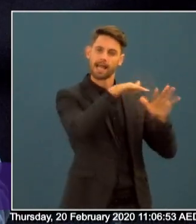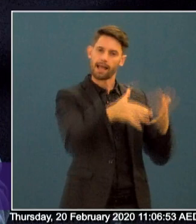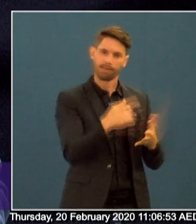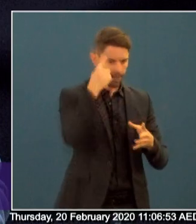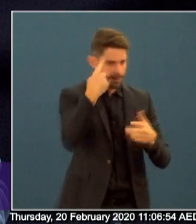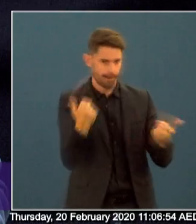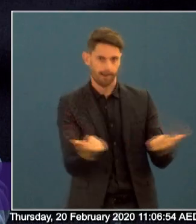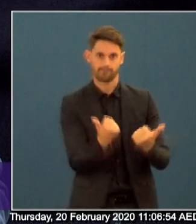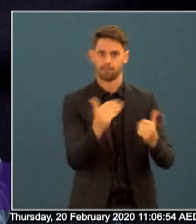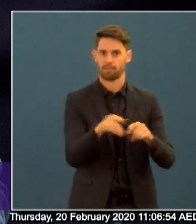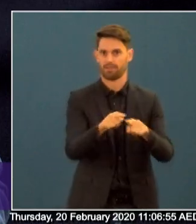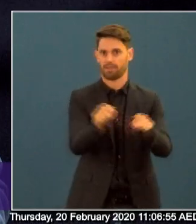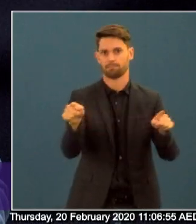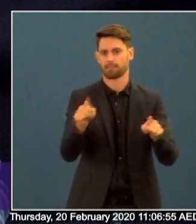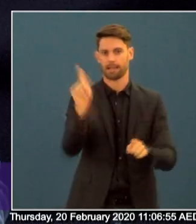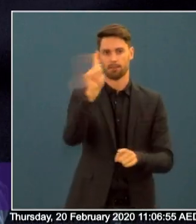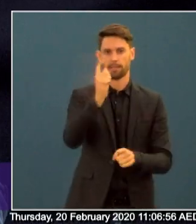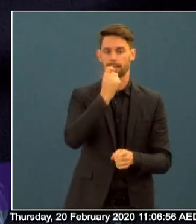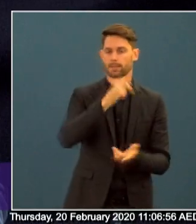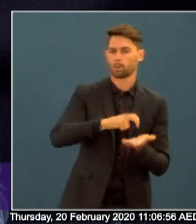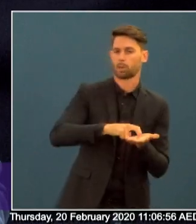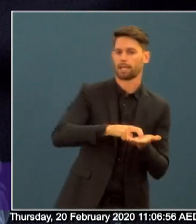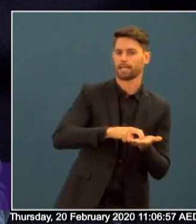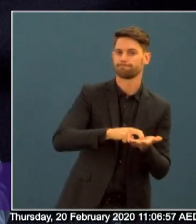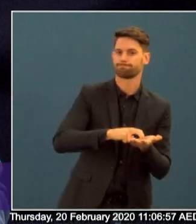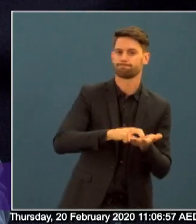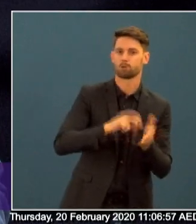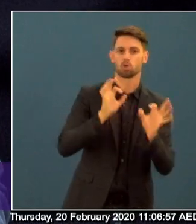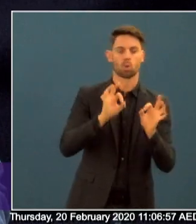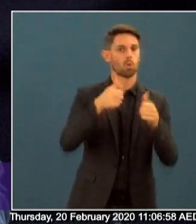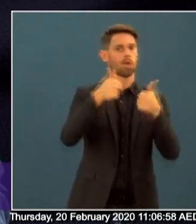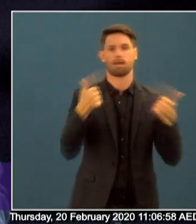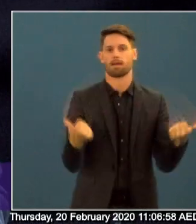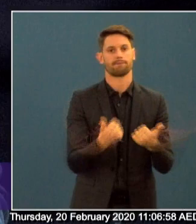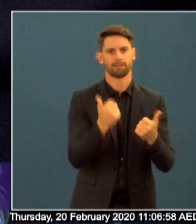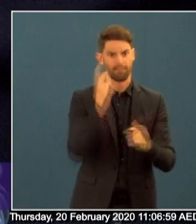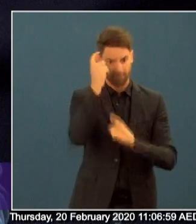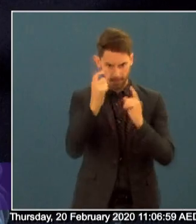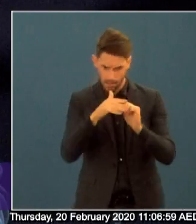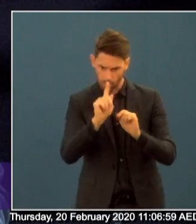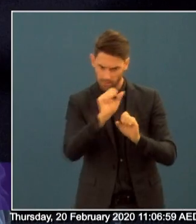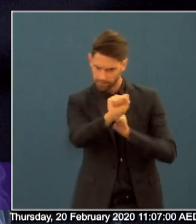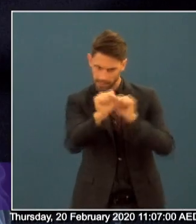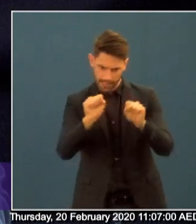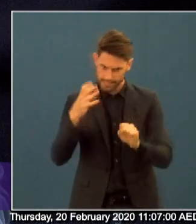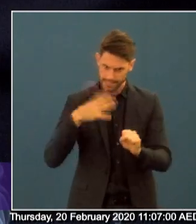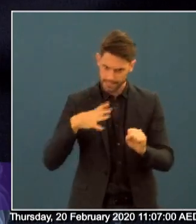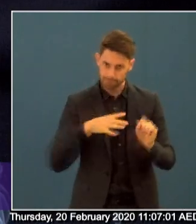And this is simply currently not done, these groups are not routinely incorporated into health policy or health services systems.